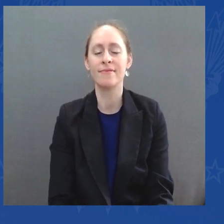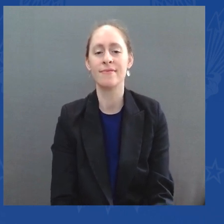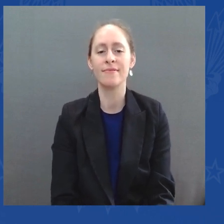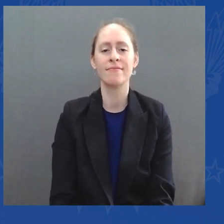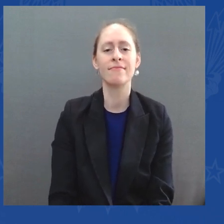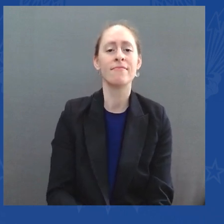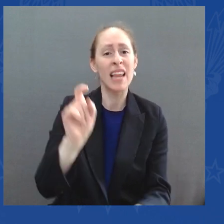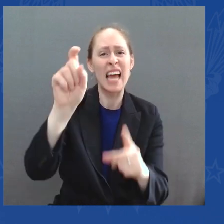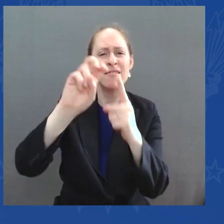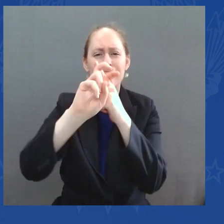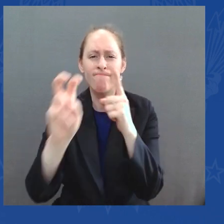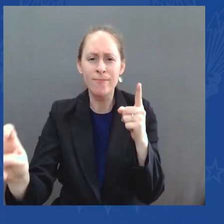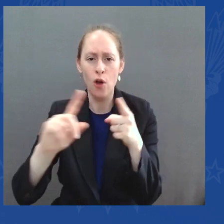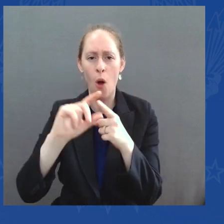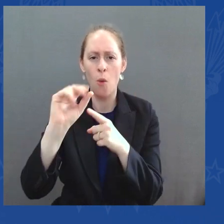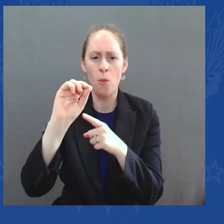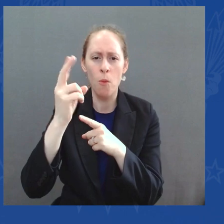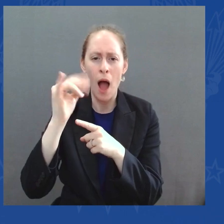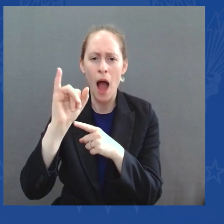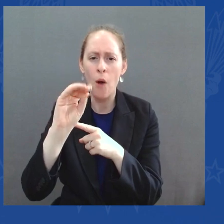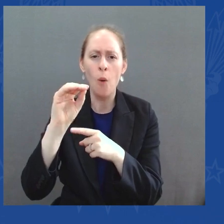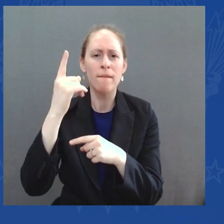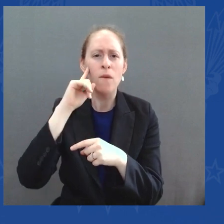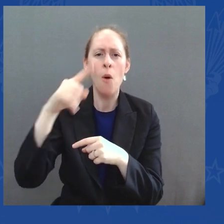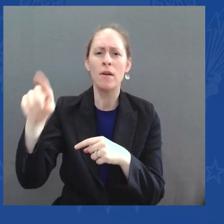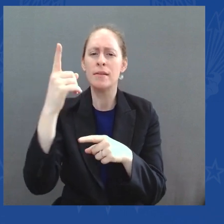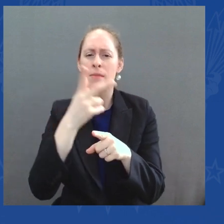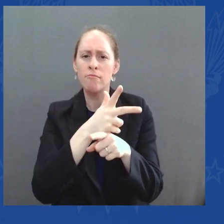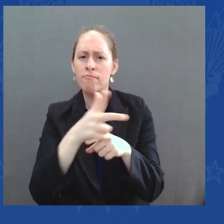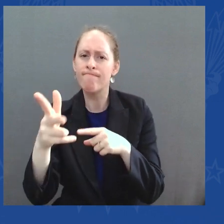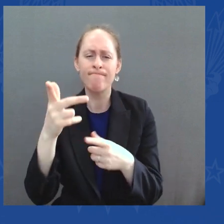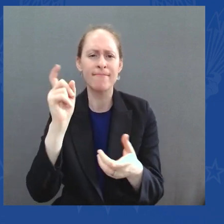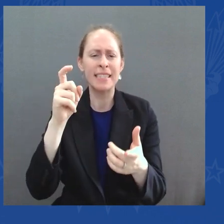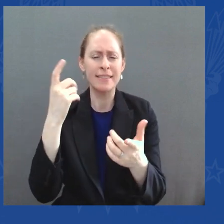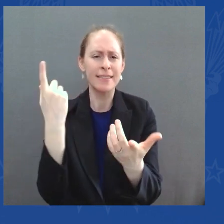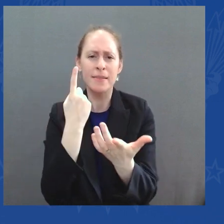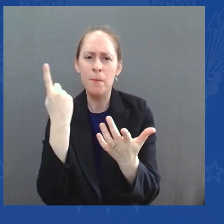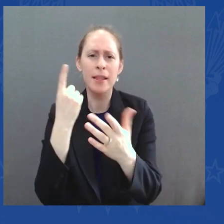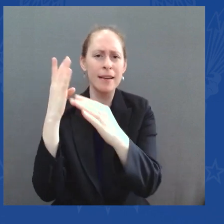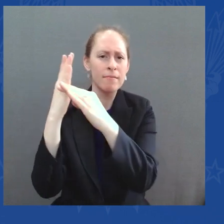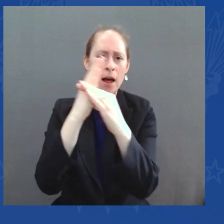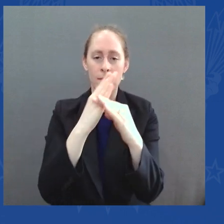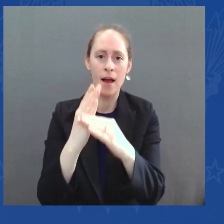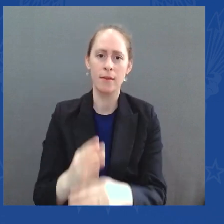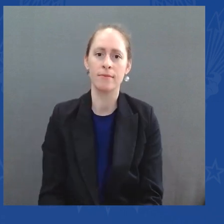at the time during the strike. And he -- he called, and he said, "Big 10 wanting to come in."